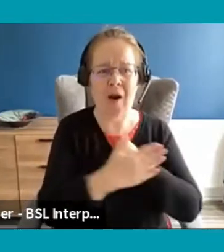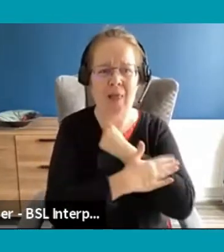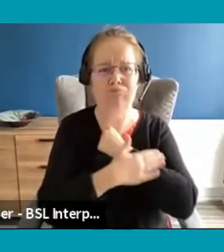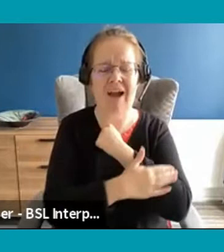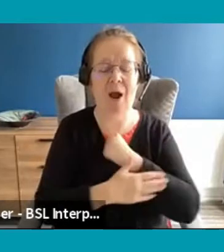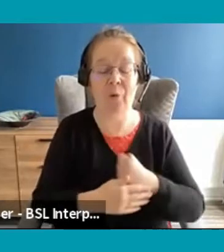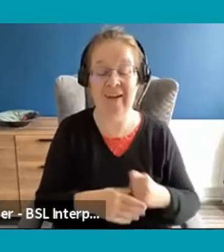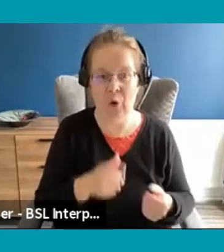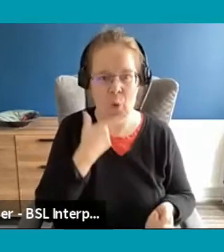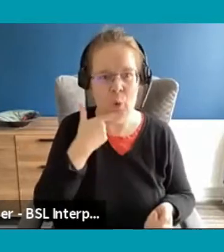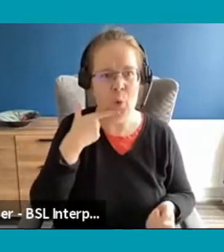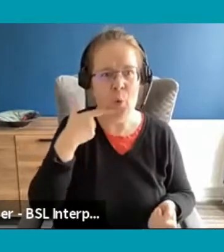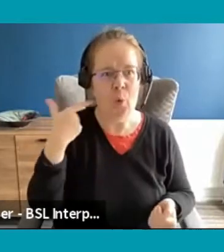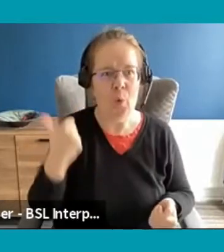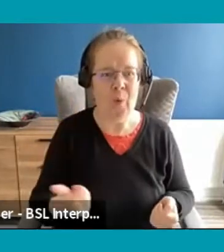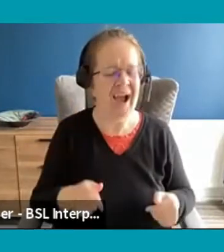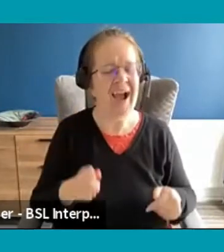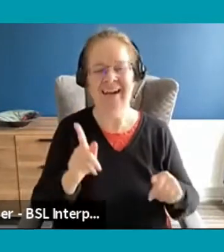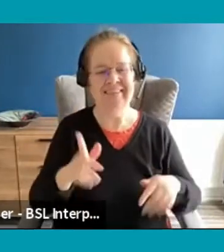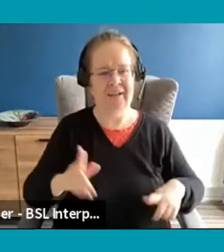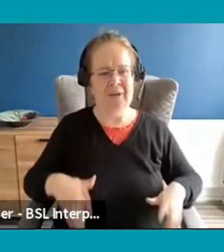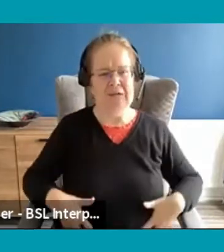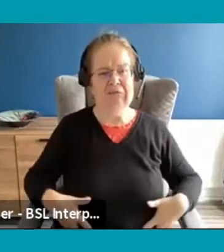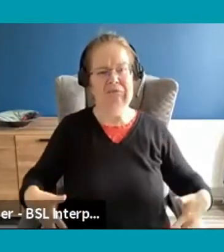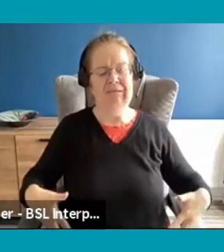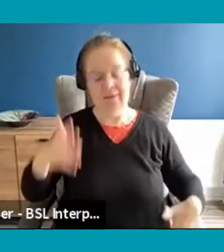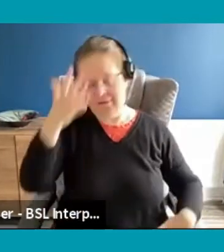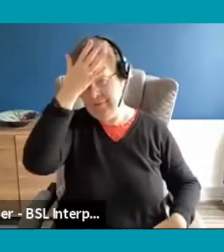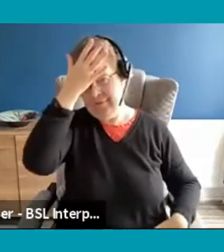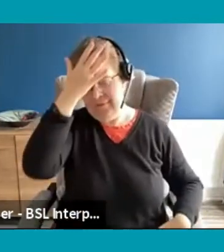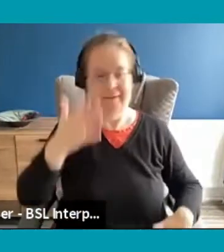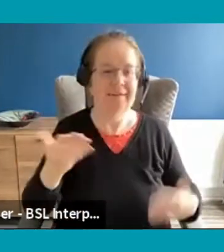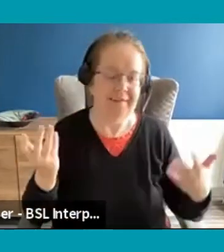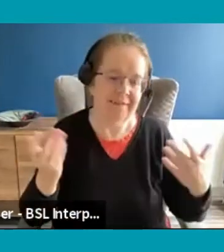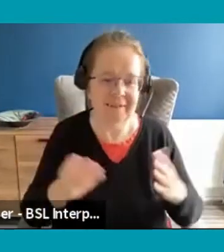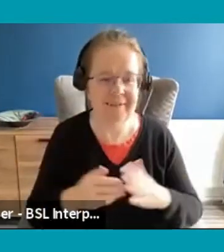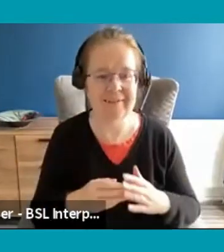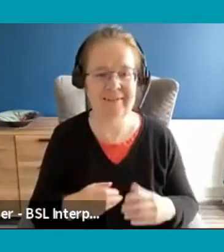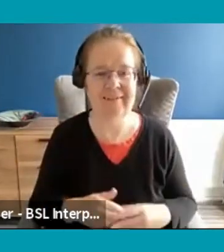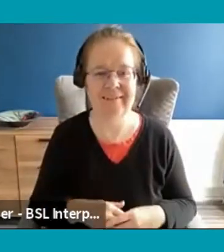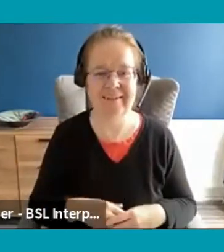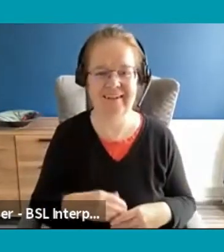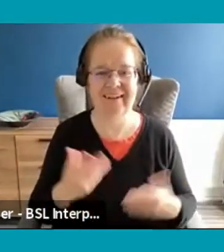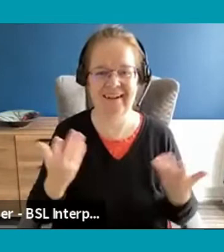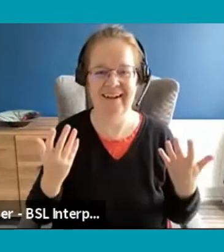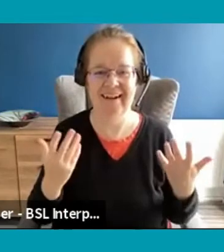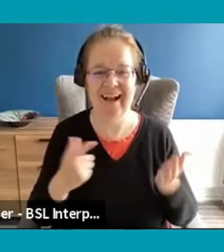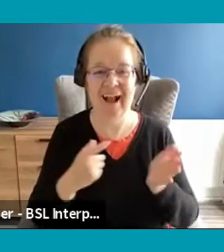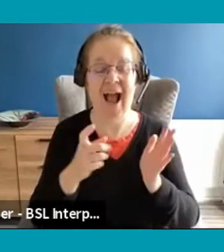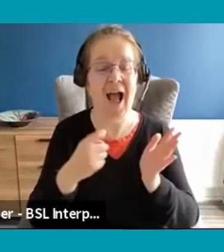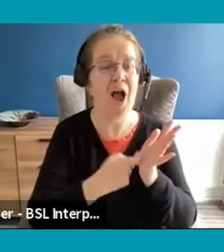No, it does not help the waistline in the slightest. Katie you are really selling it to us, Guys, Where can I join?